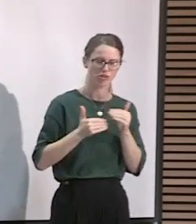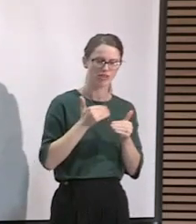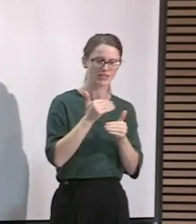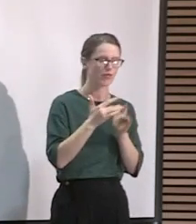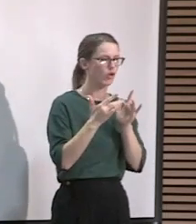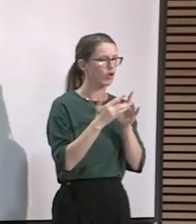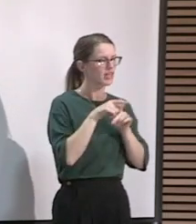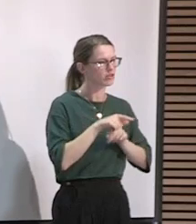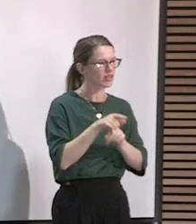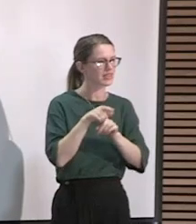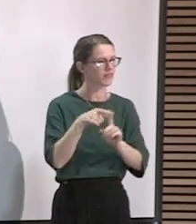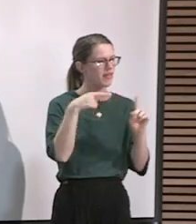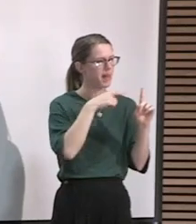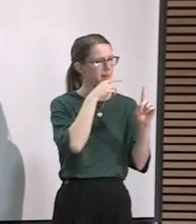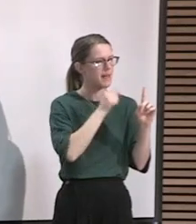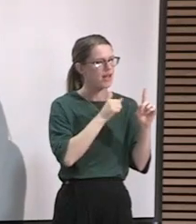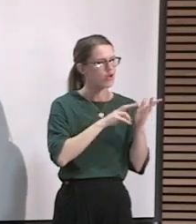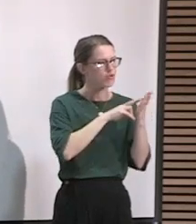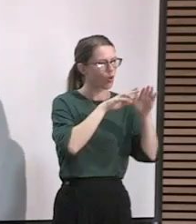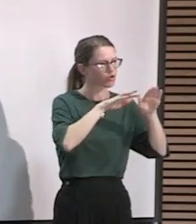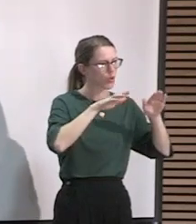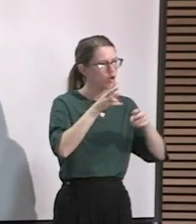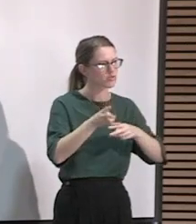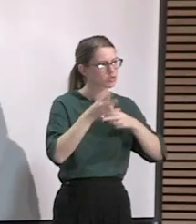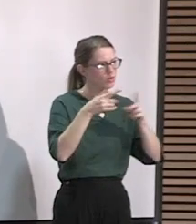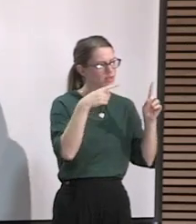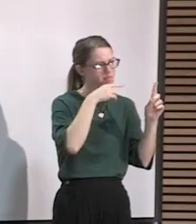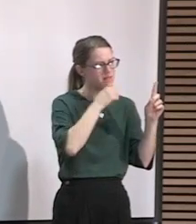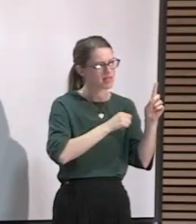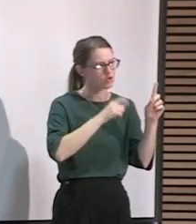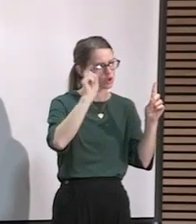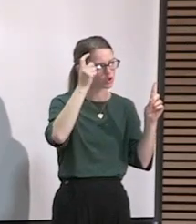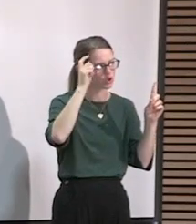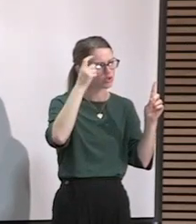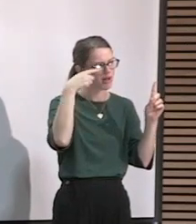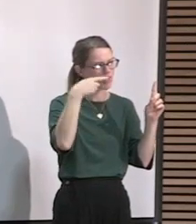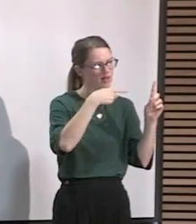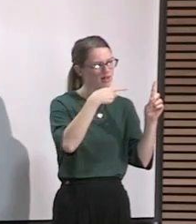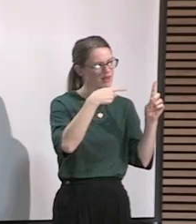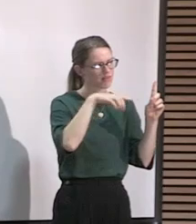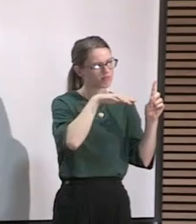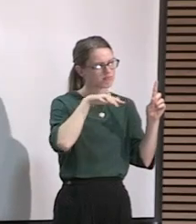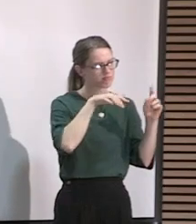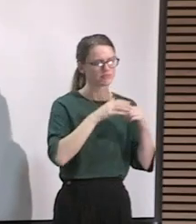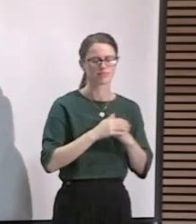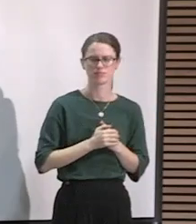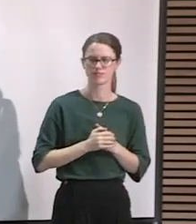the community. Dr Bloomfield, what progress has been made in terms of contact tracing for the man in North Shore